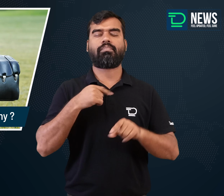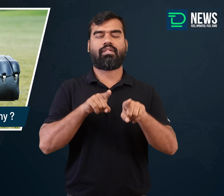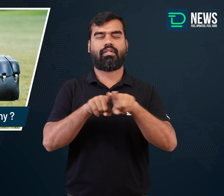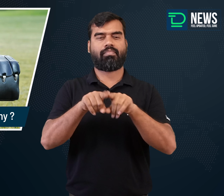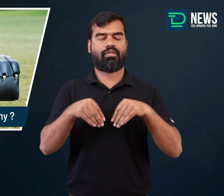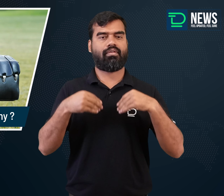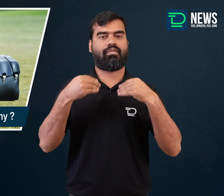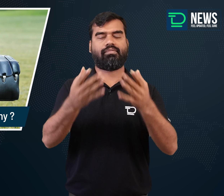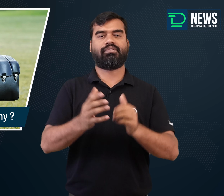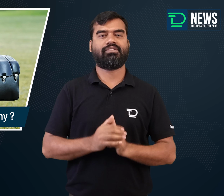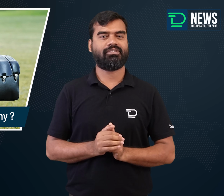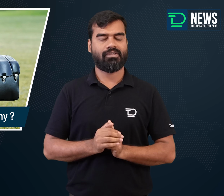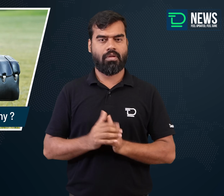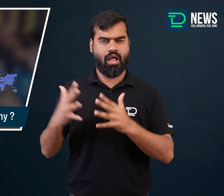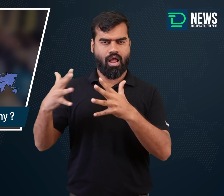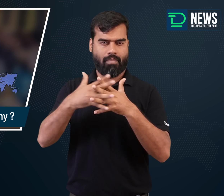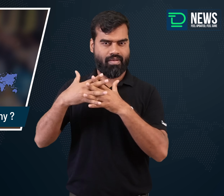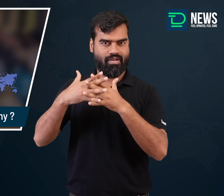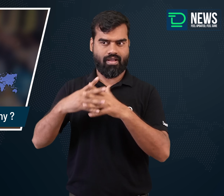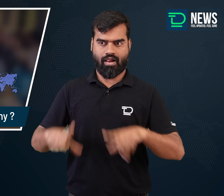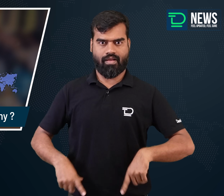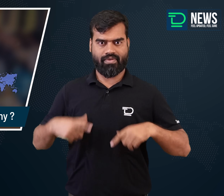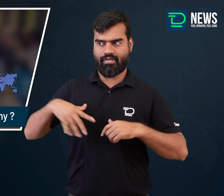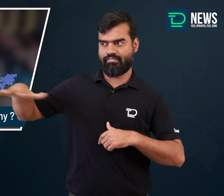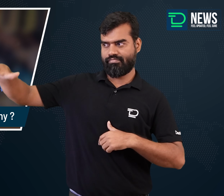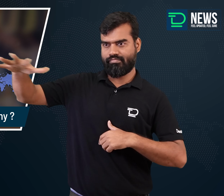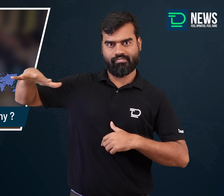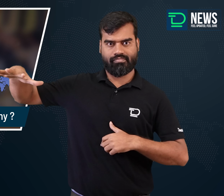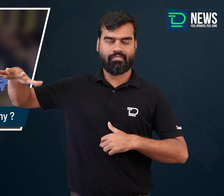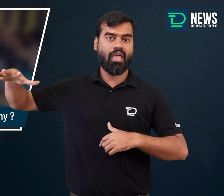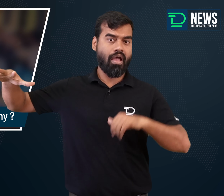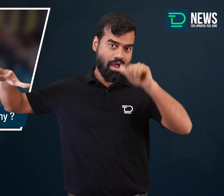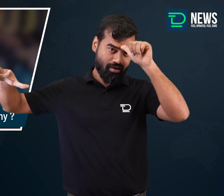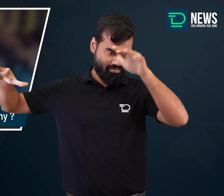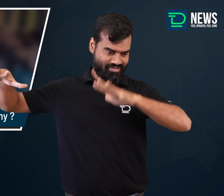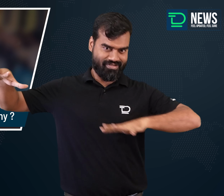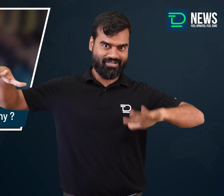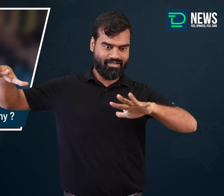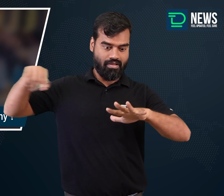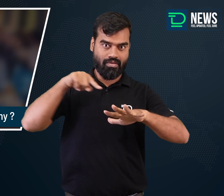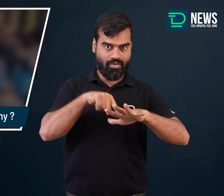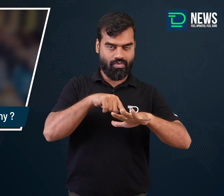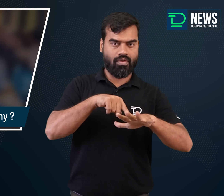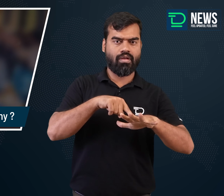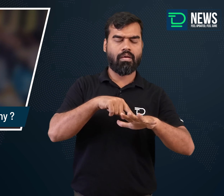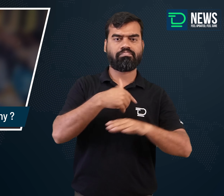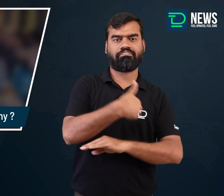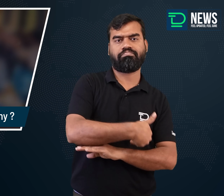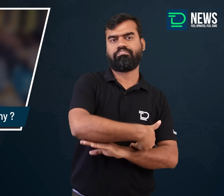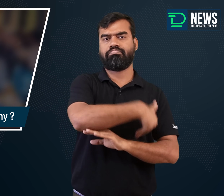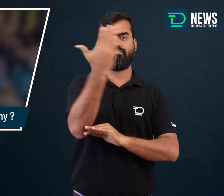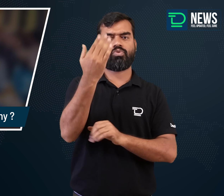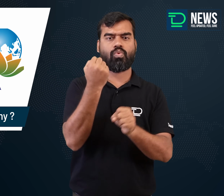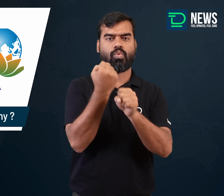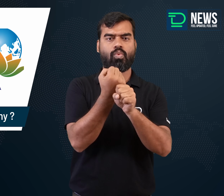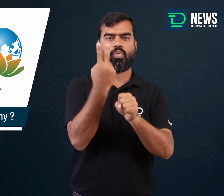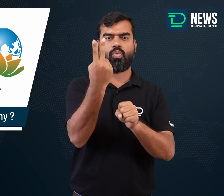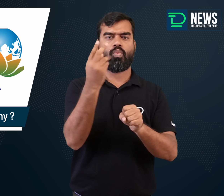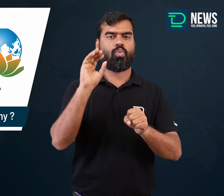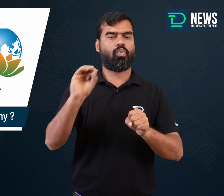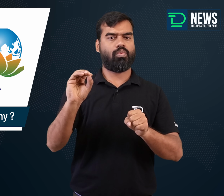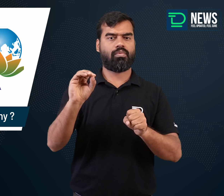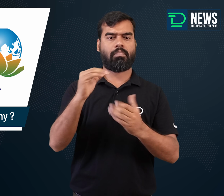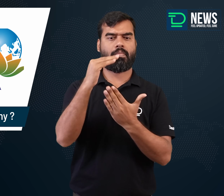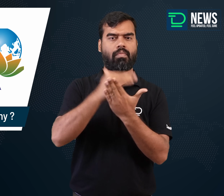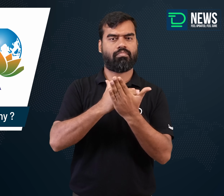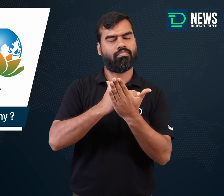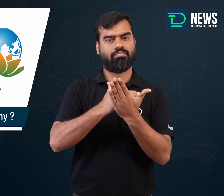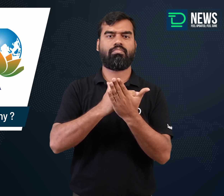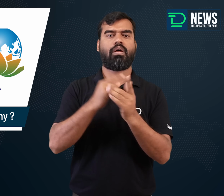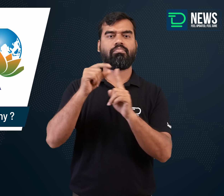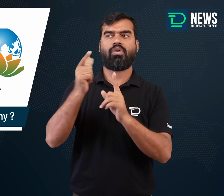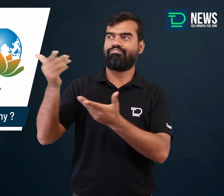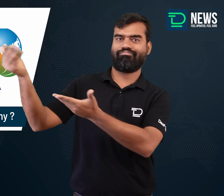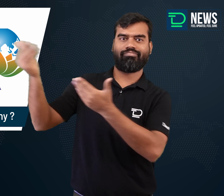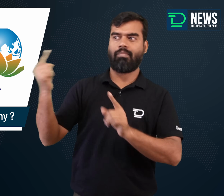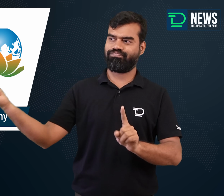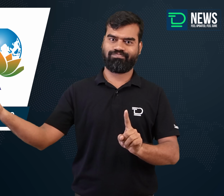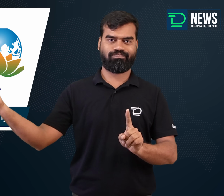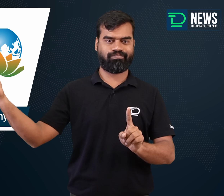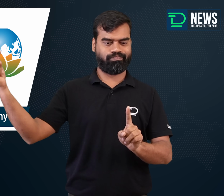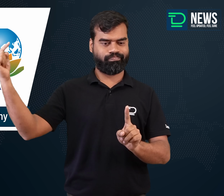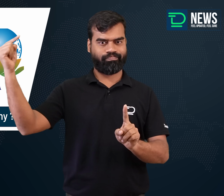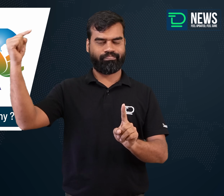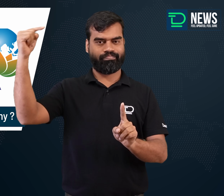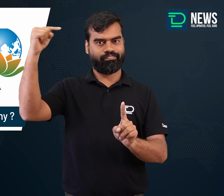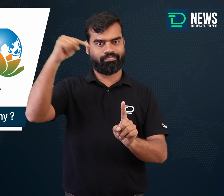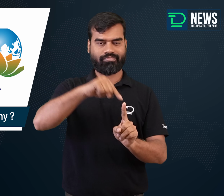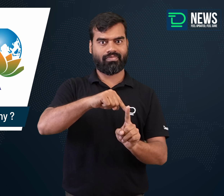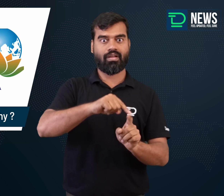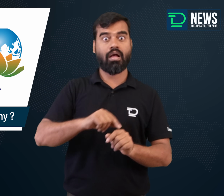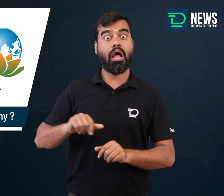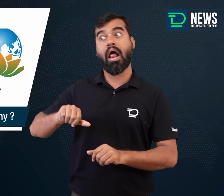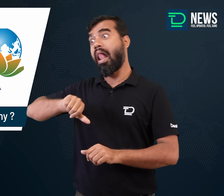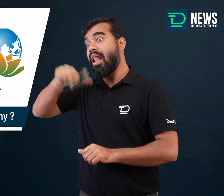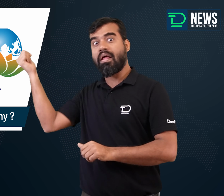For example : the American president came to India for the G20 meeting